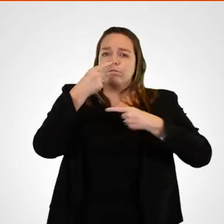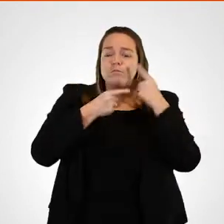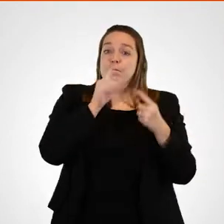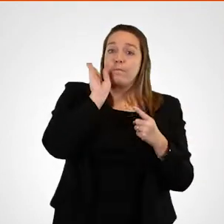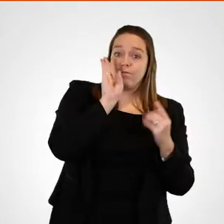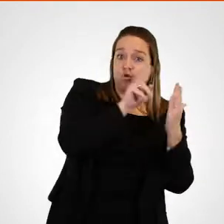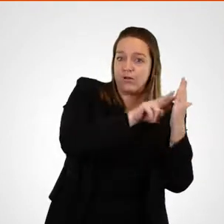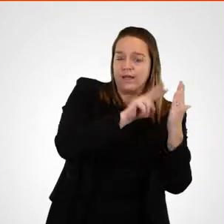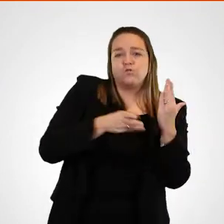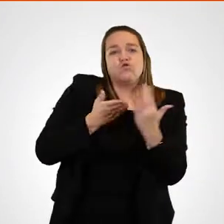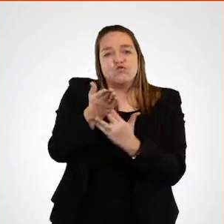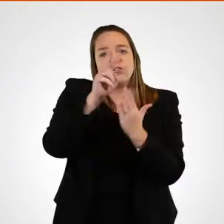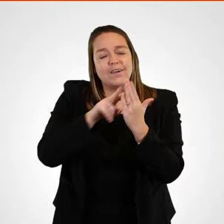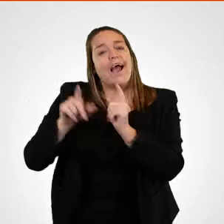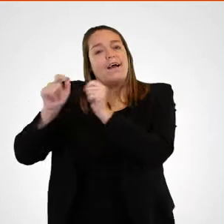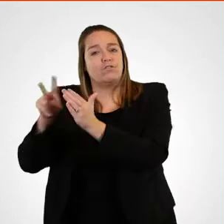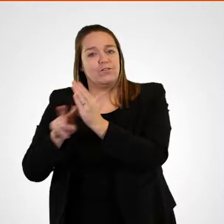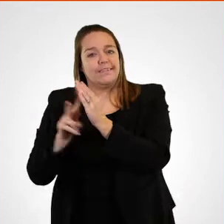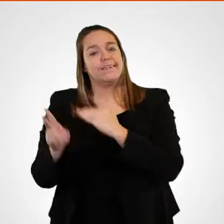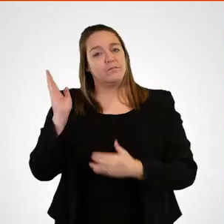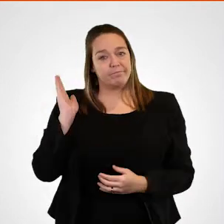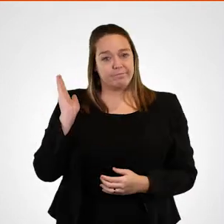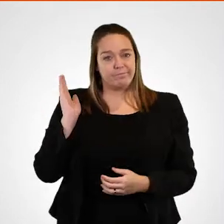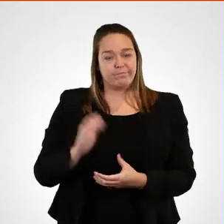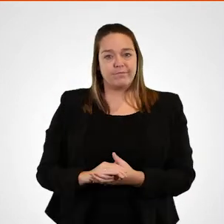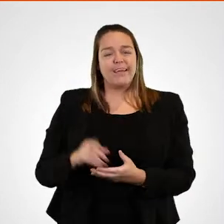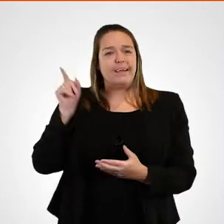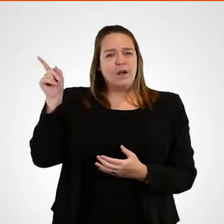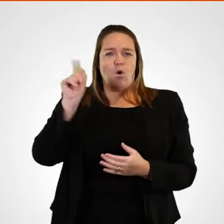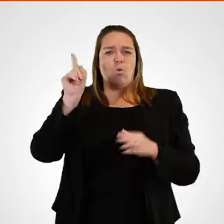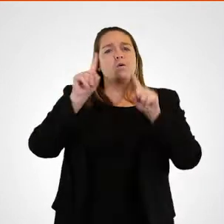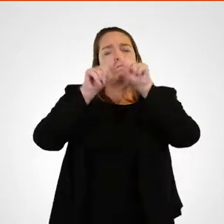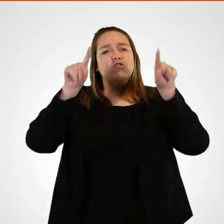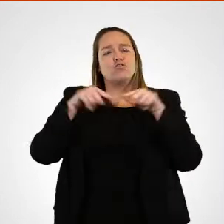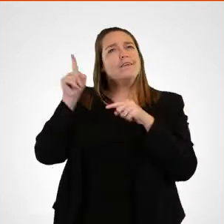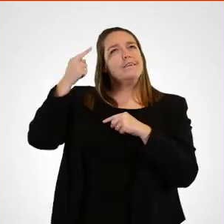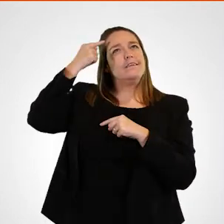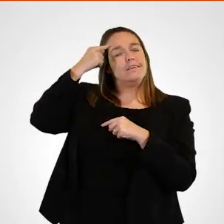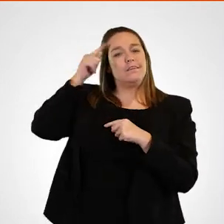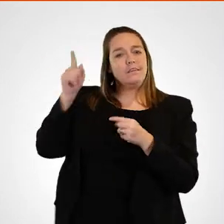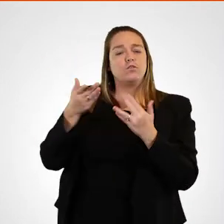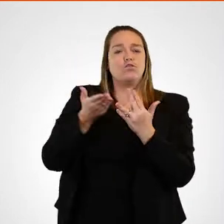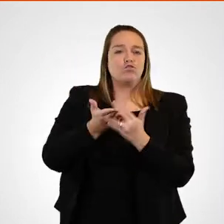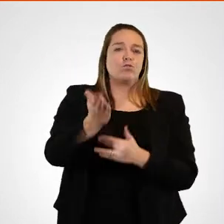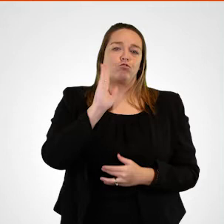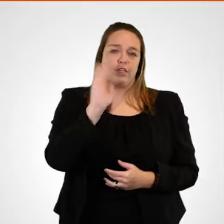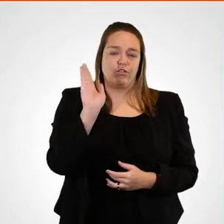during reading and after reading. And that's really the schematic that we're going to use for this entire presentation.